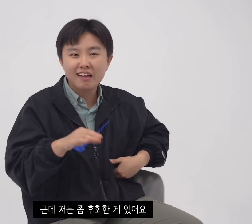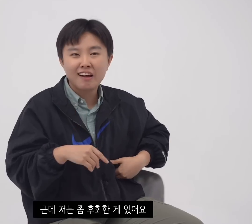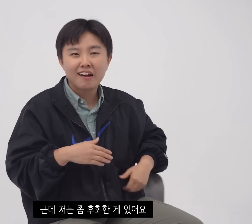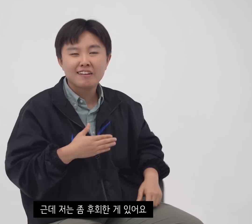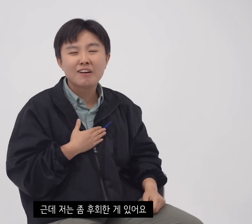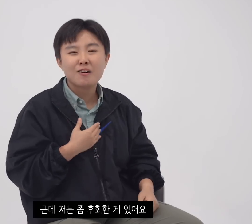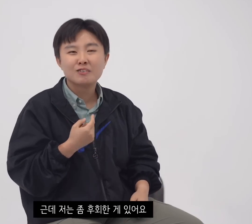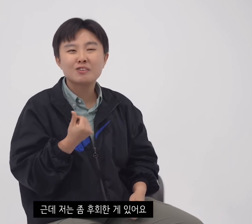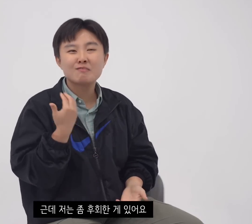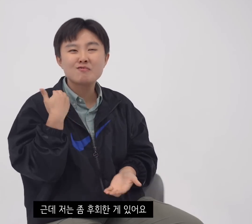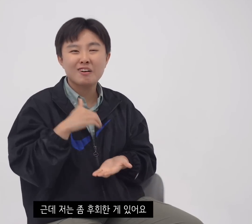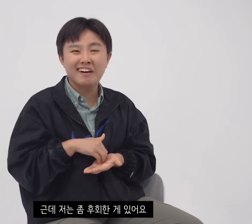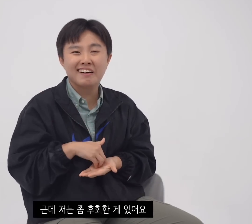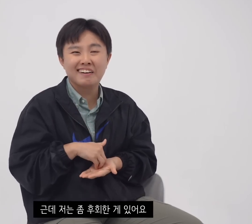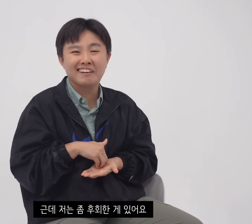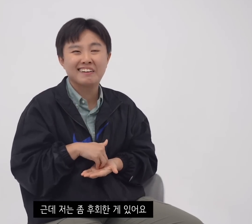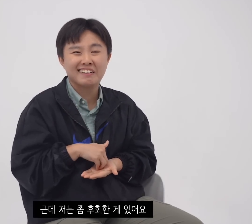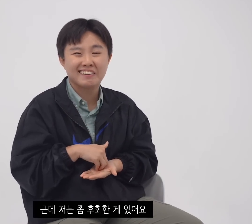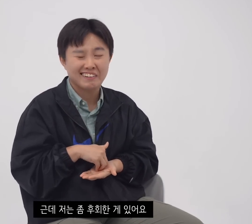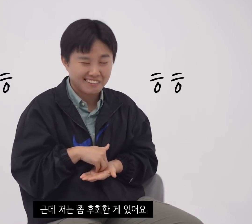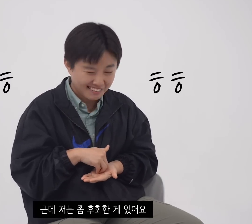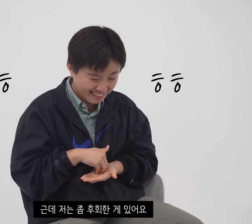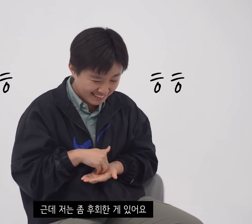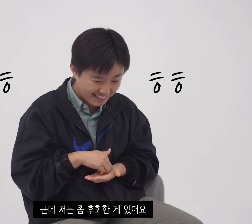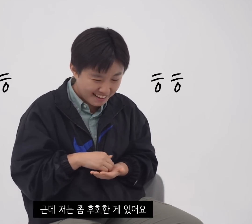But I had some regrets. haha.